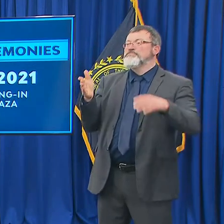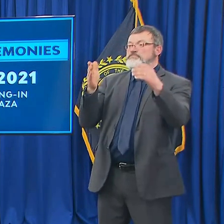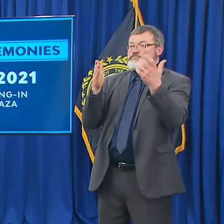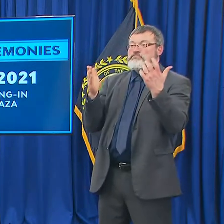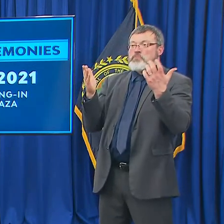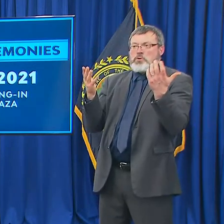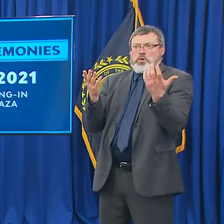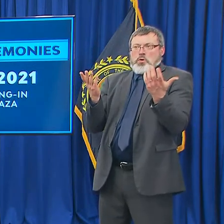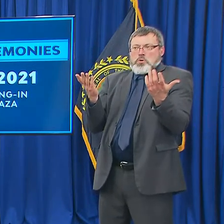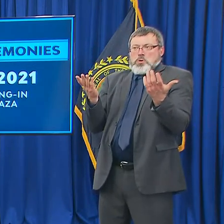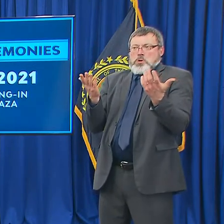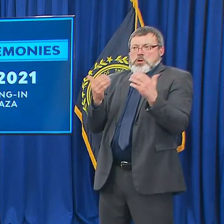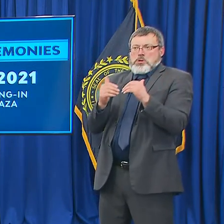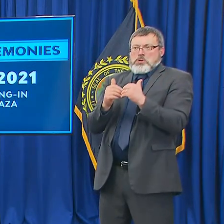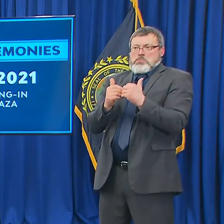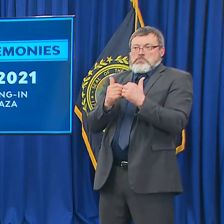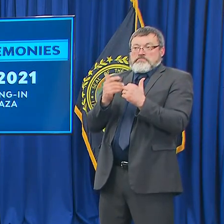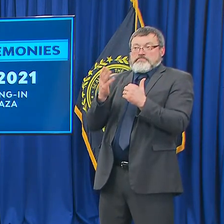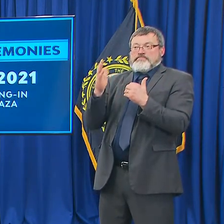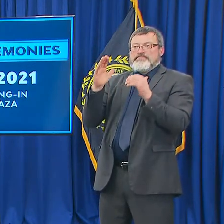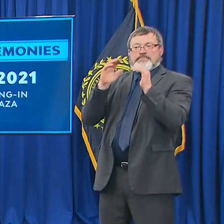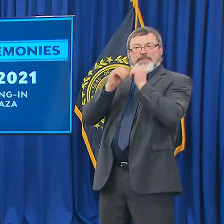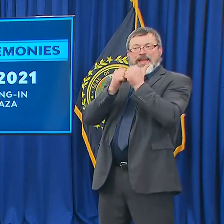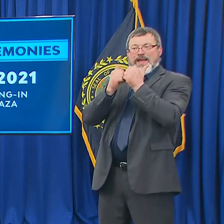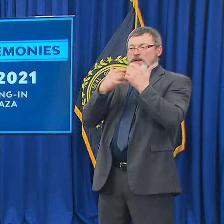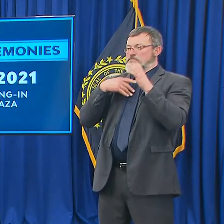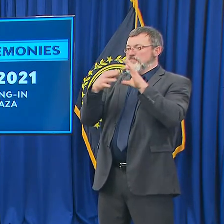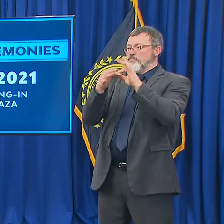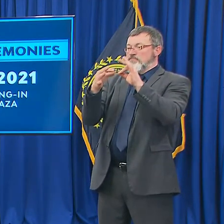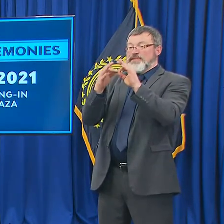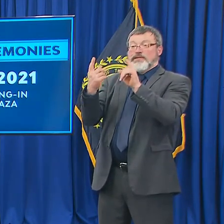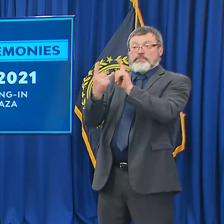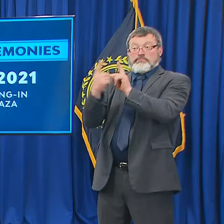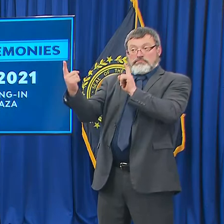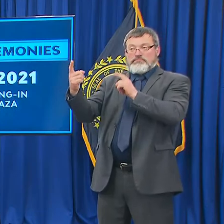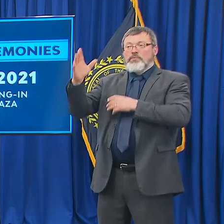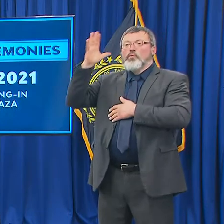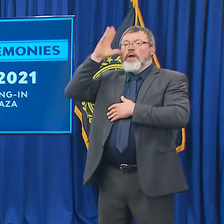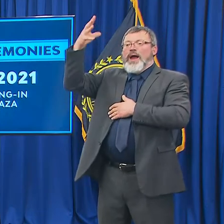not very practical given covered and having that in January. So we've come up with.